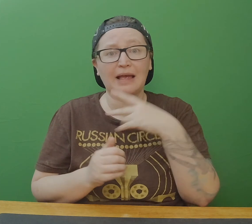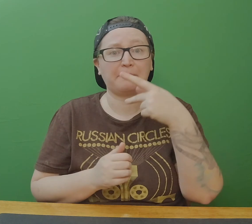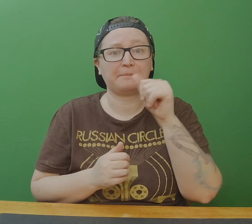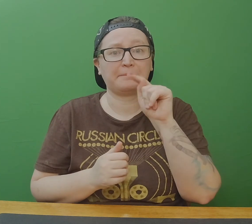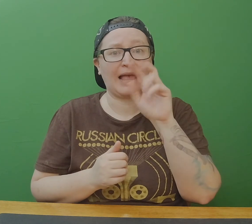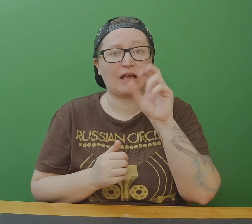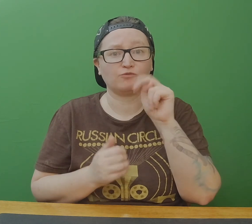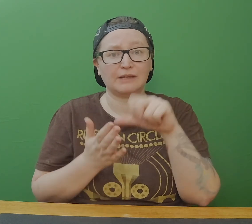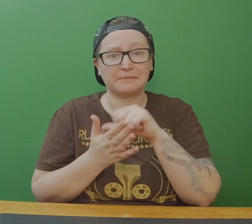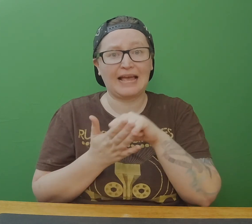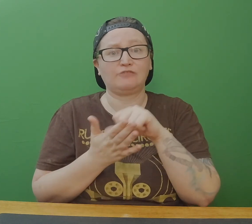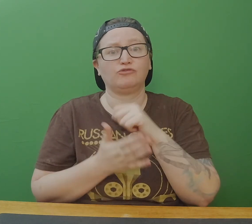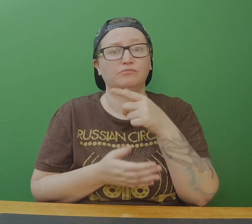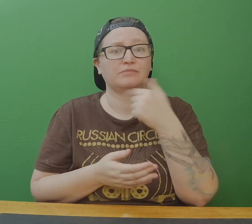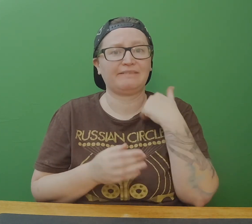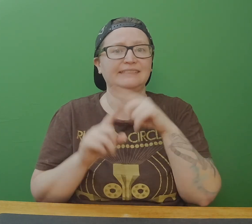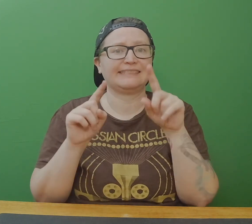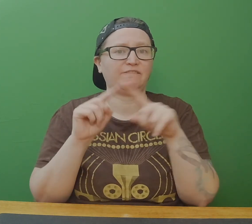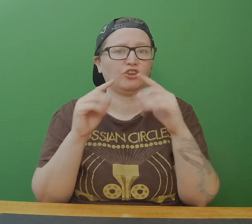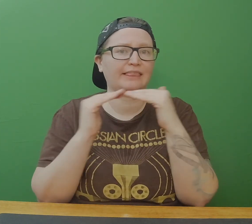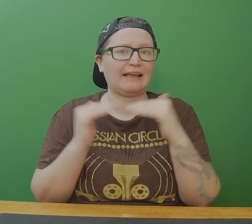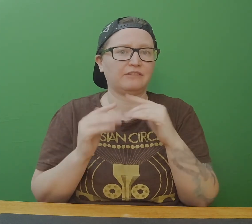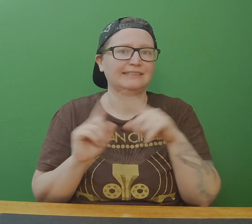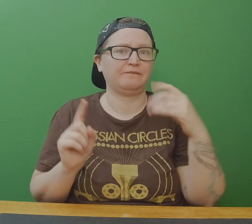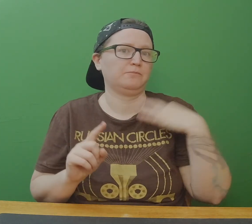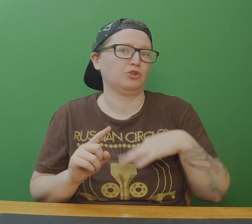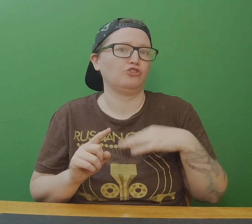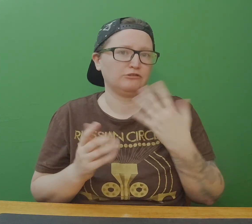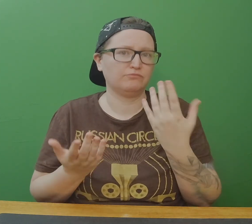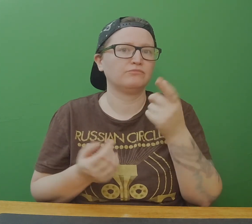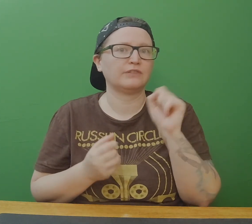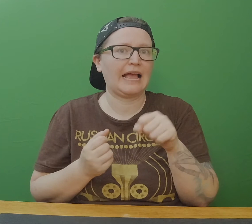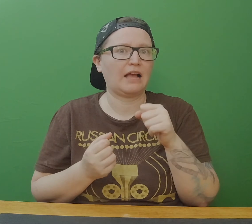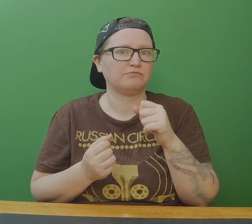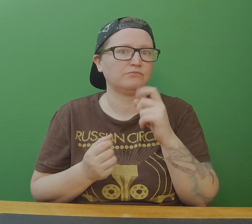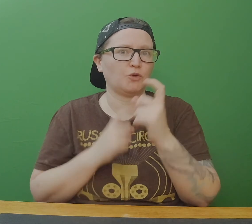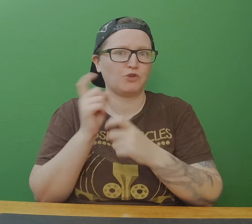you can take a look at my Patreon page I have different levels on different perks